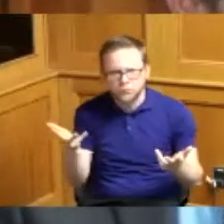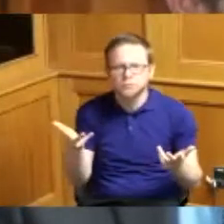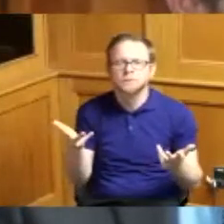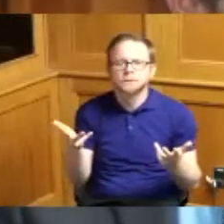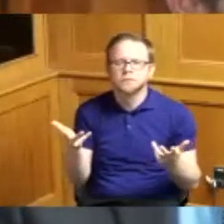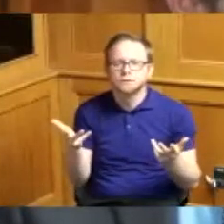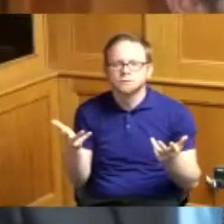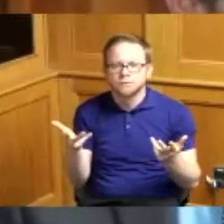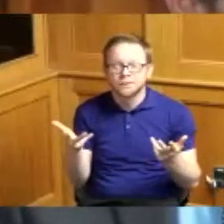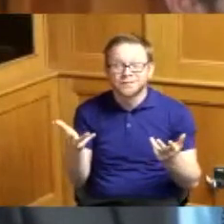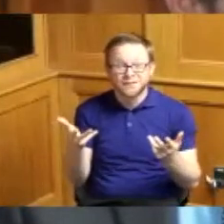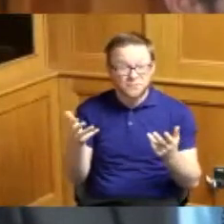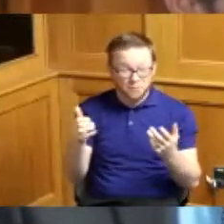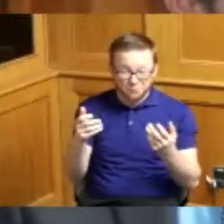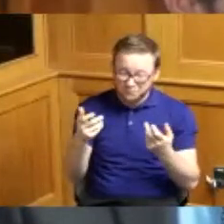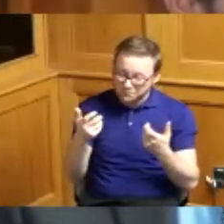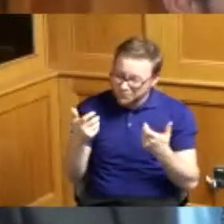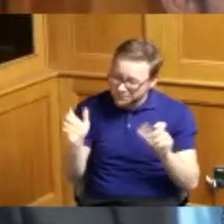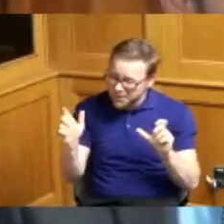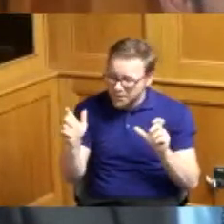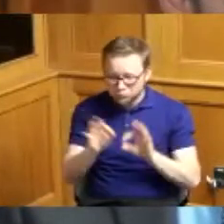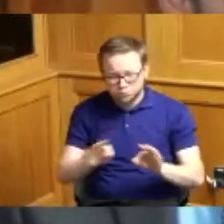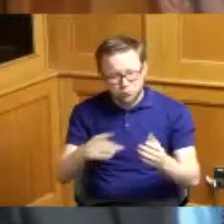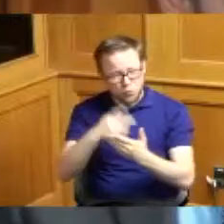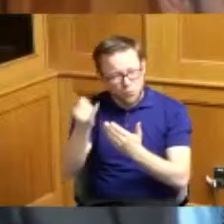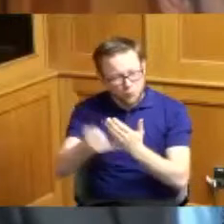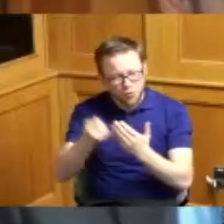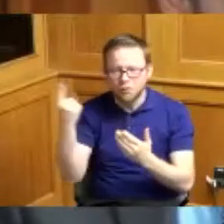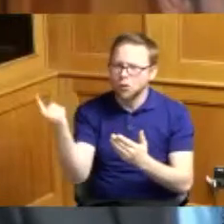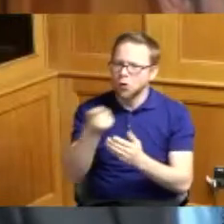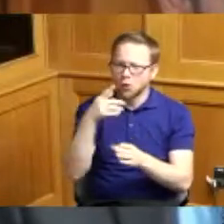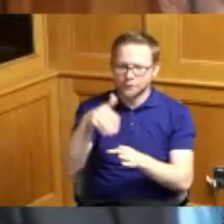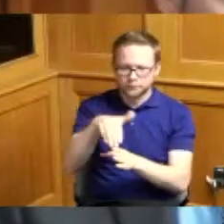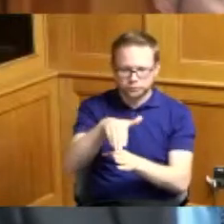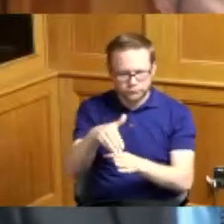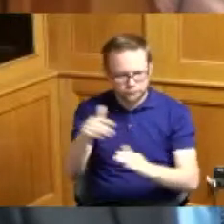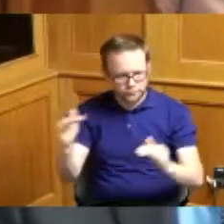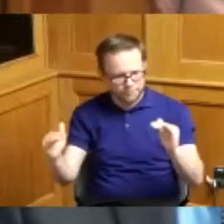it's a big thing like this it's a balance between what our investment is and the return on the